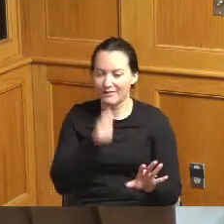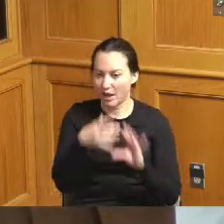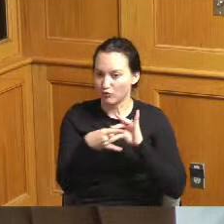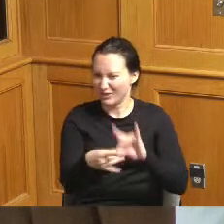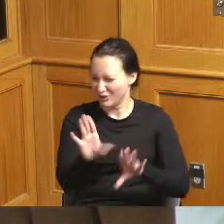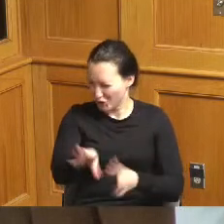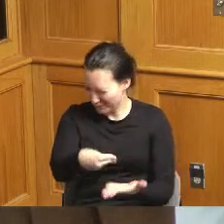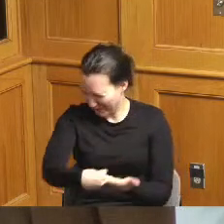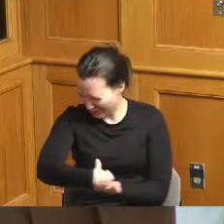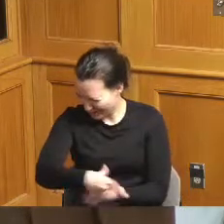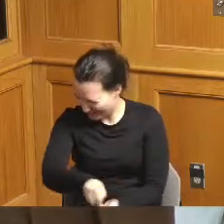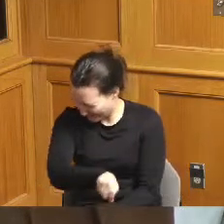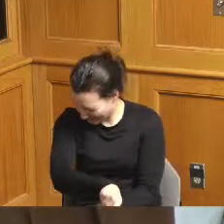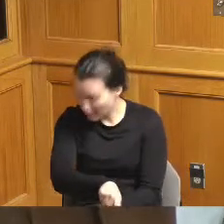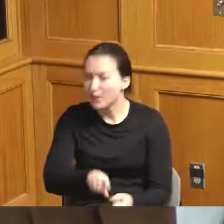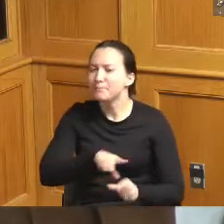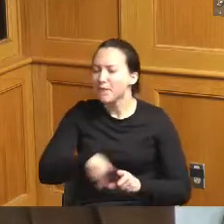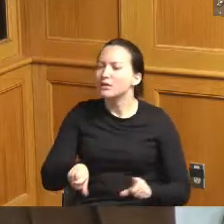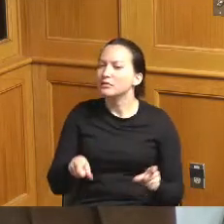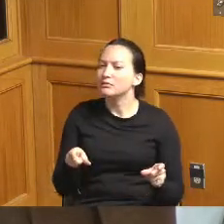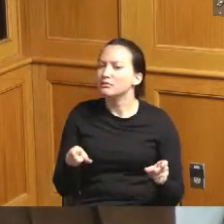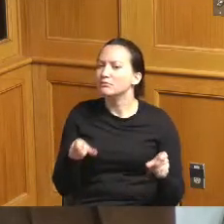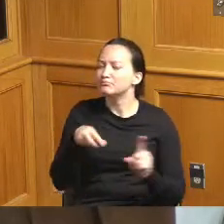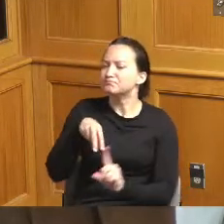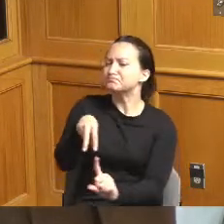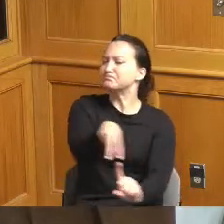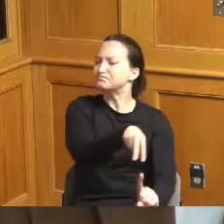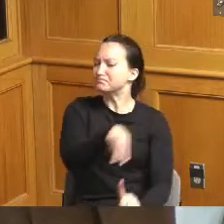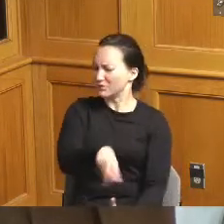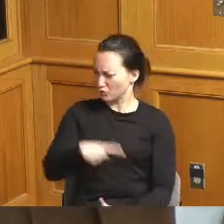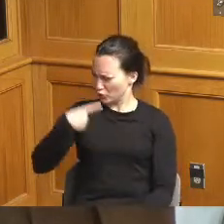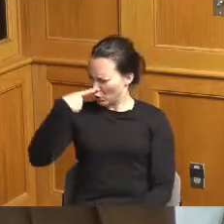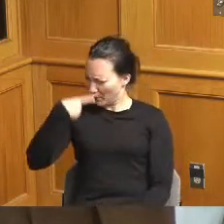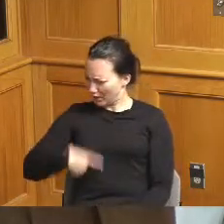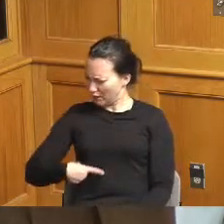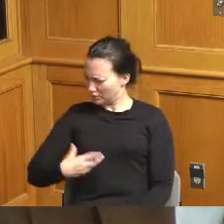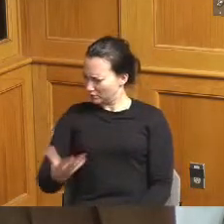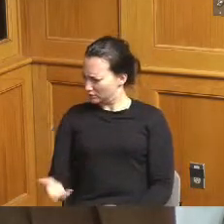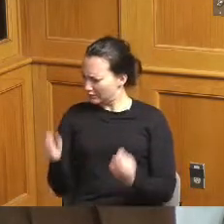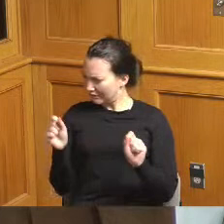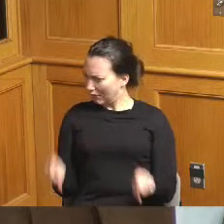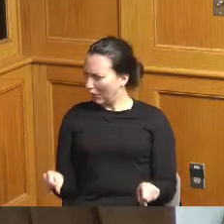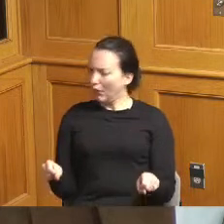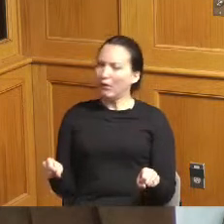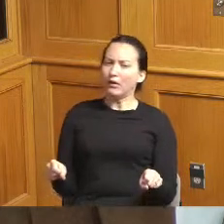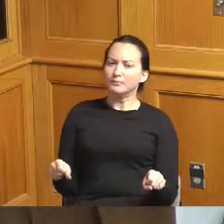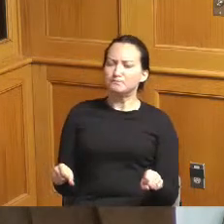your budget necessarily but you do have a purview over that can you provide for us an audit of the